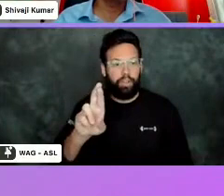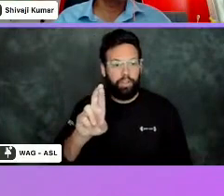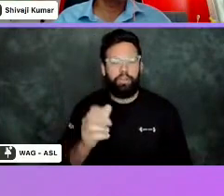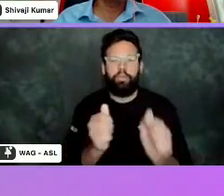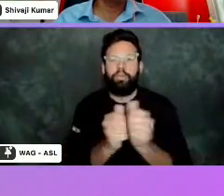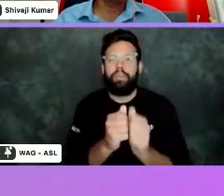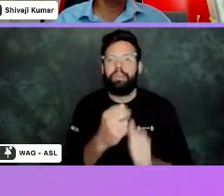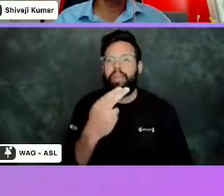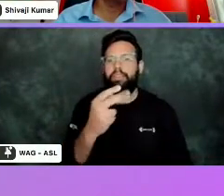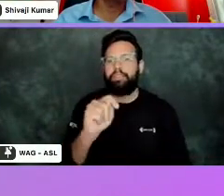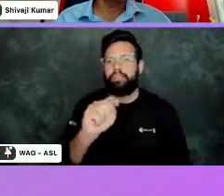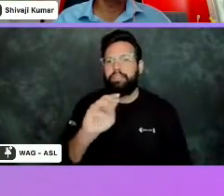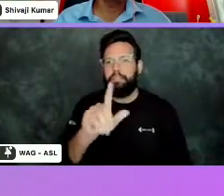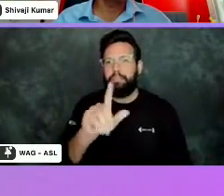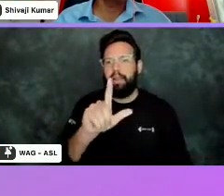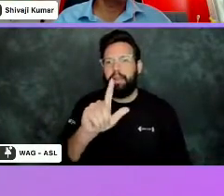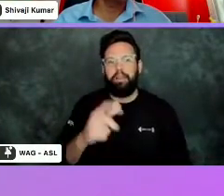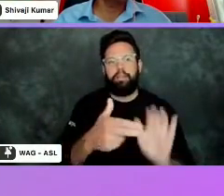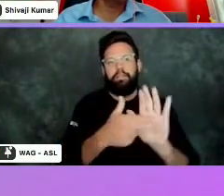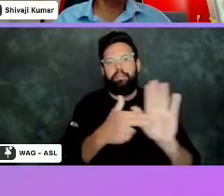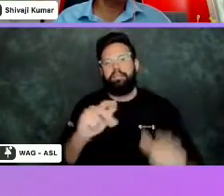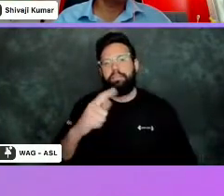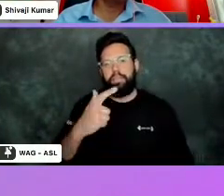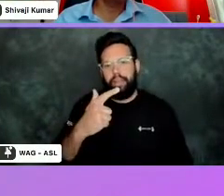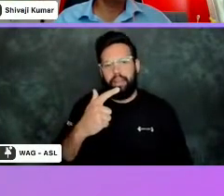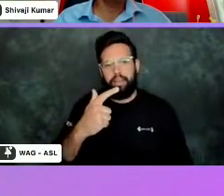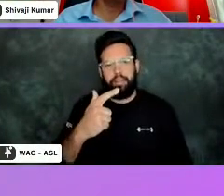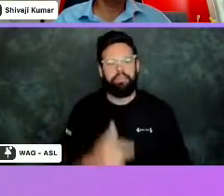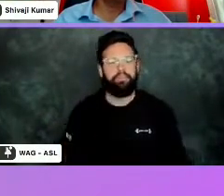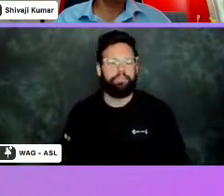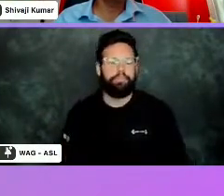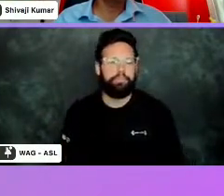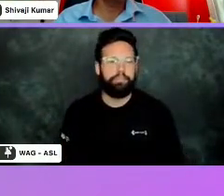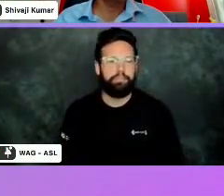from the function and set that as the elements href. Where am I?